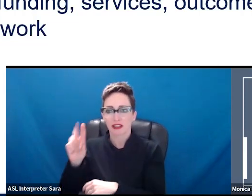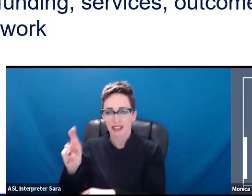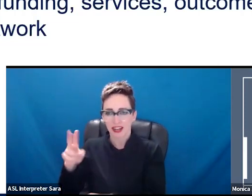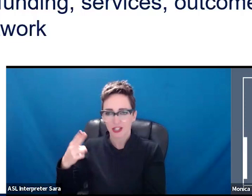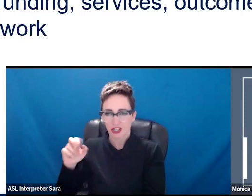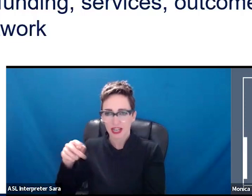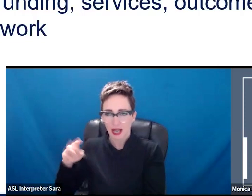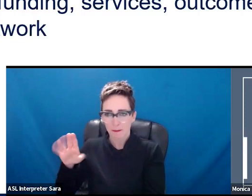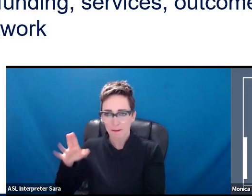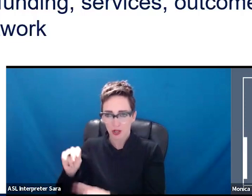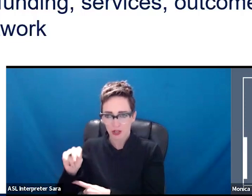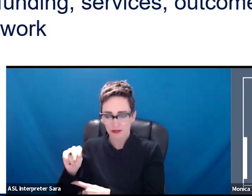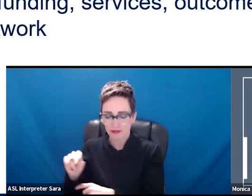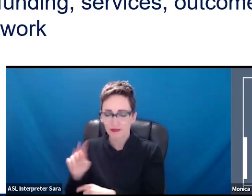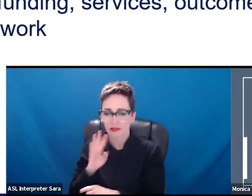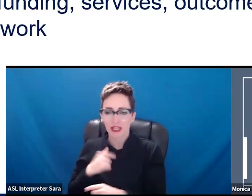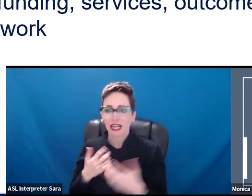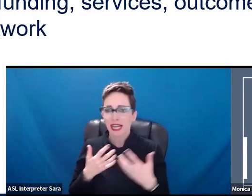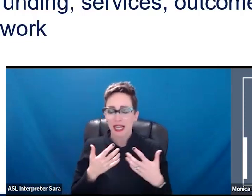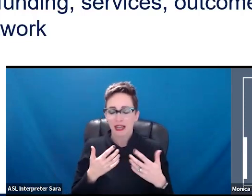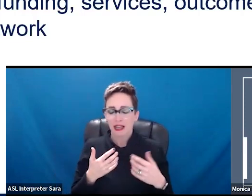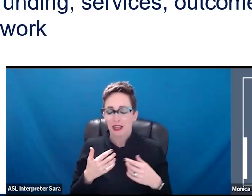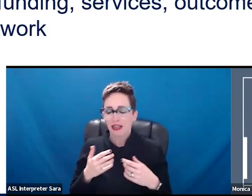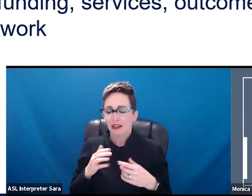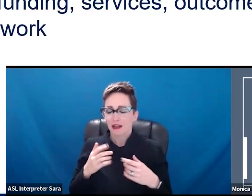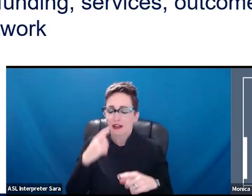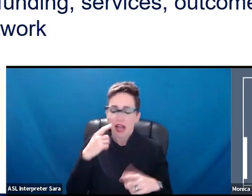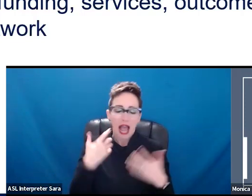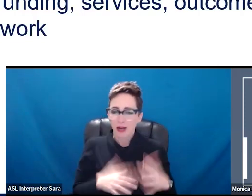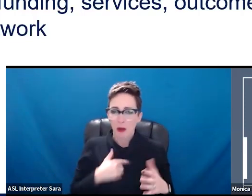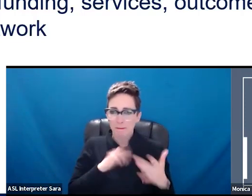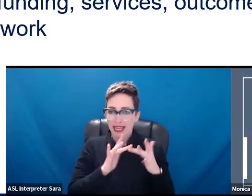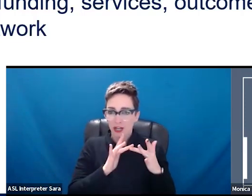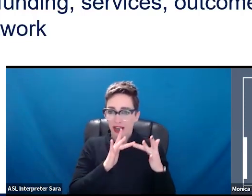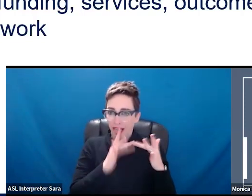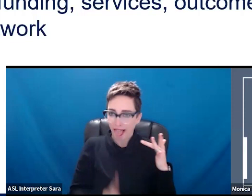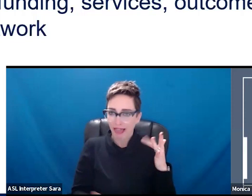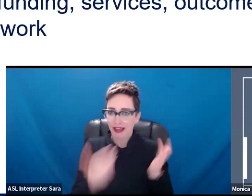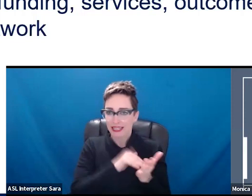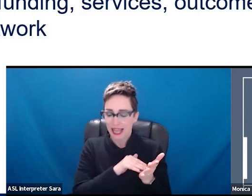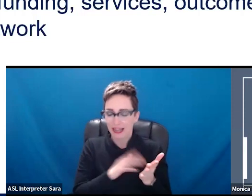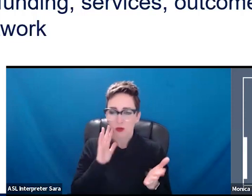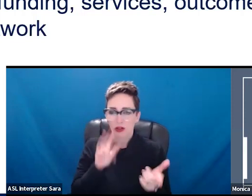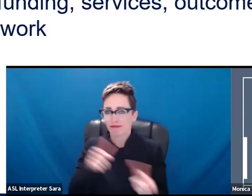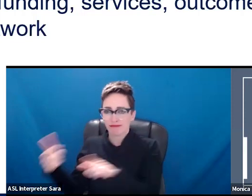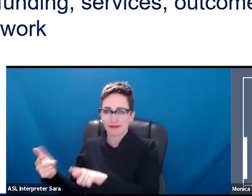and I'm not going let my Internet do what it just did again. So I'm going to wrap up and turn this over to Dr.